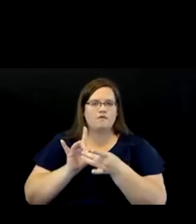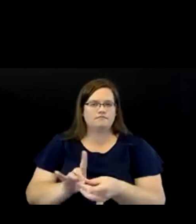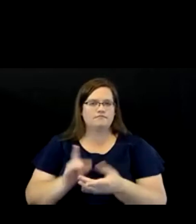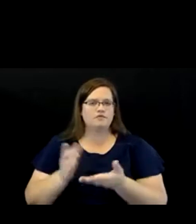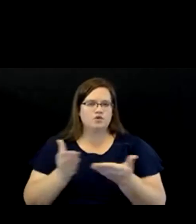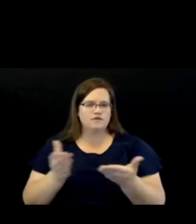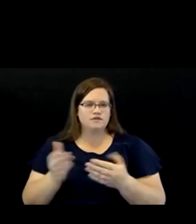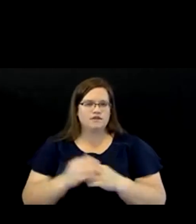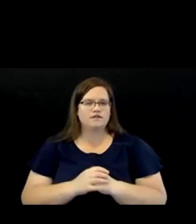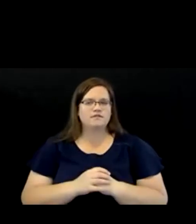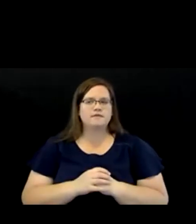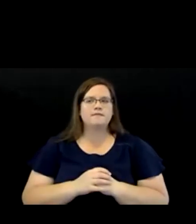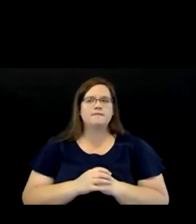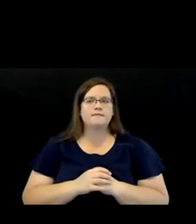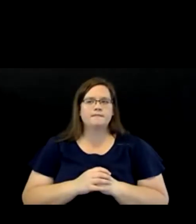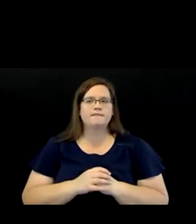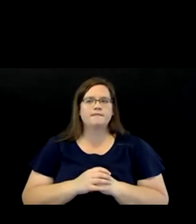The other thing I'm hoping is kind of resonating with people is